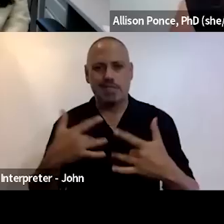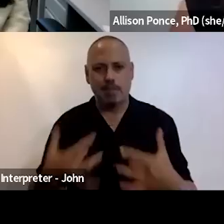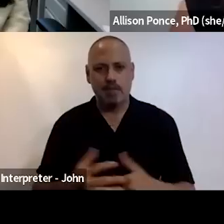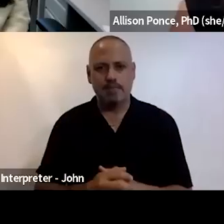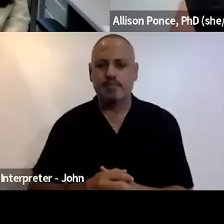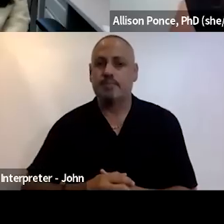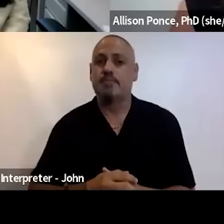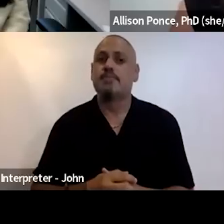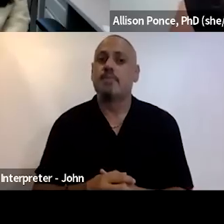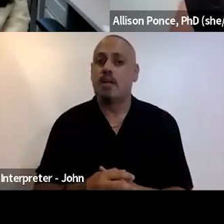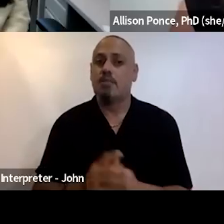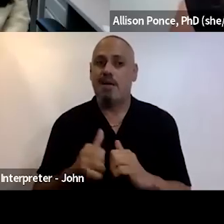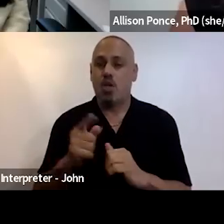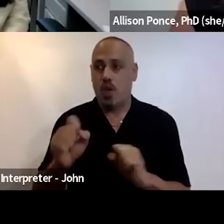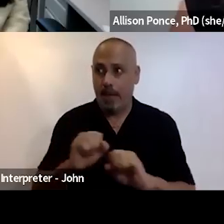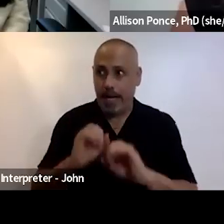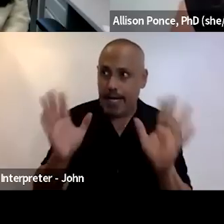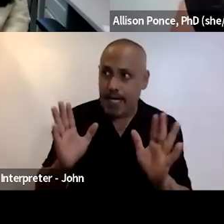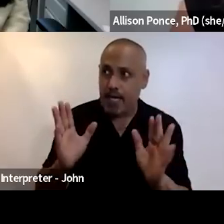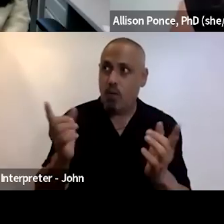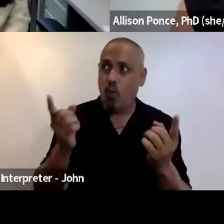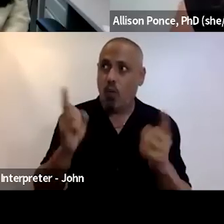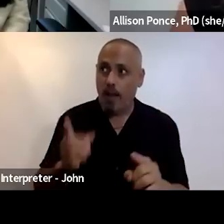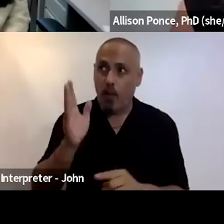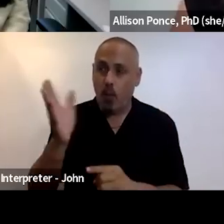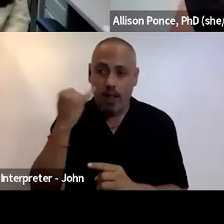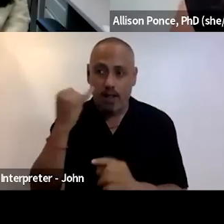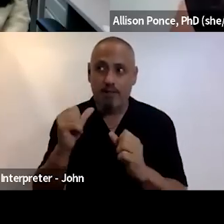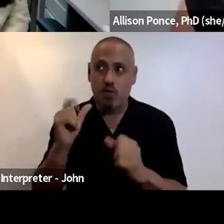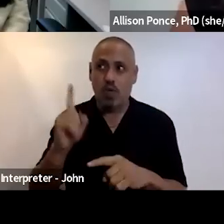So to the extent that you can be clear about what will happen if they cannot